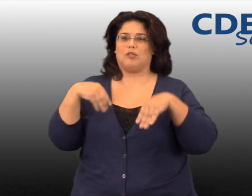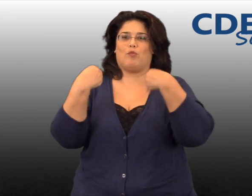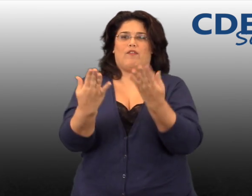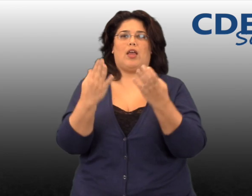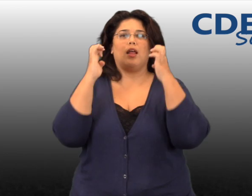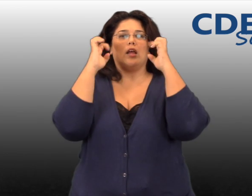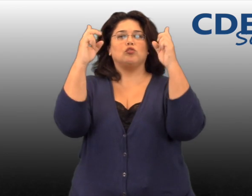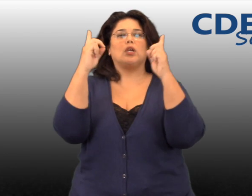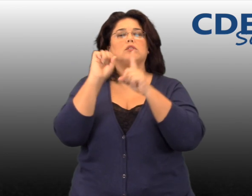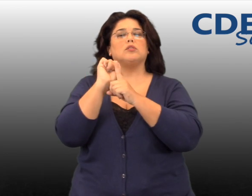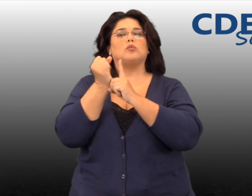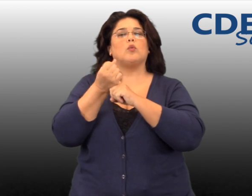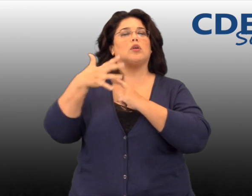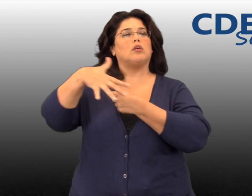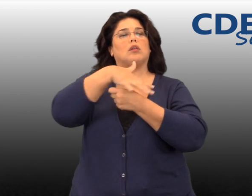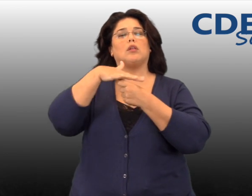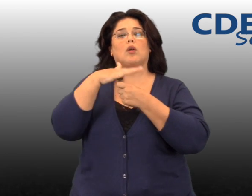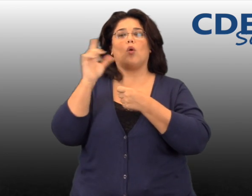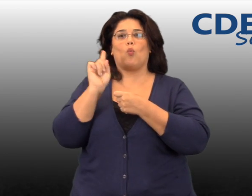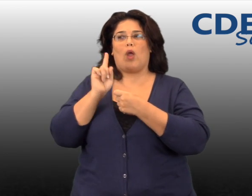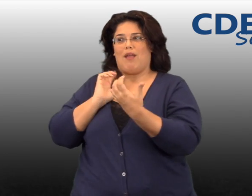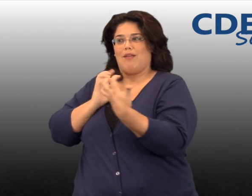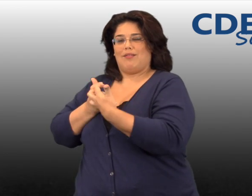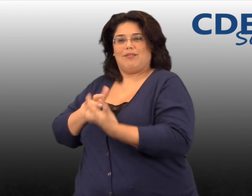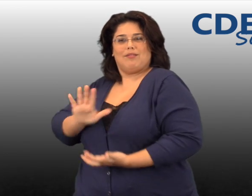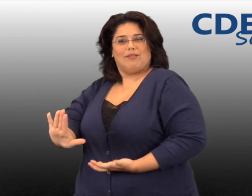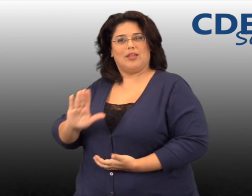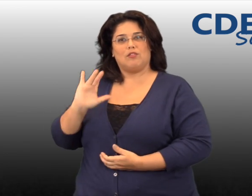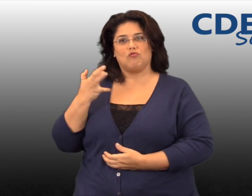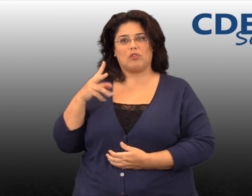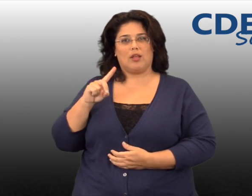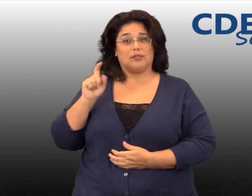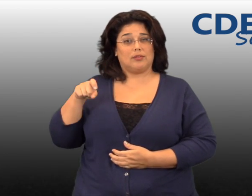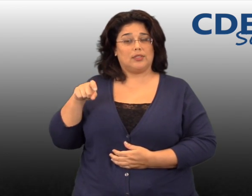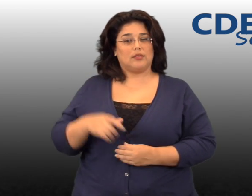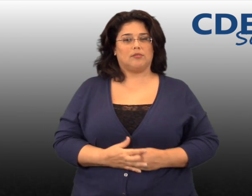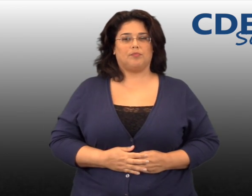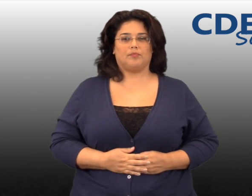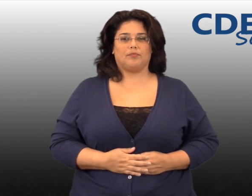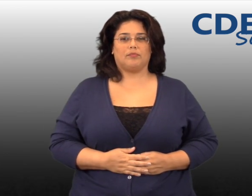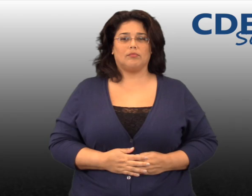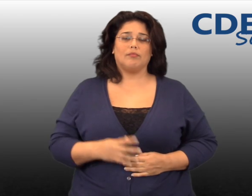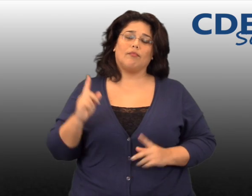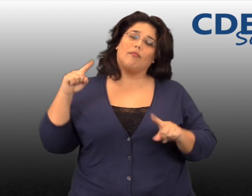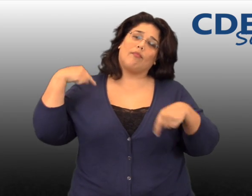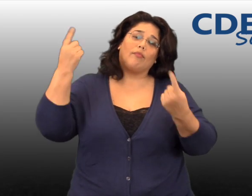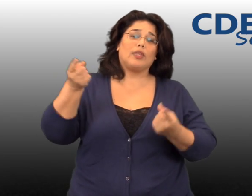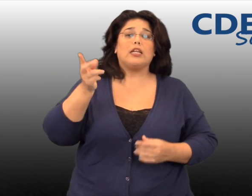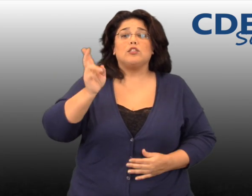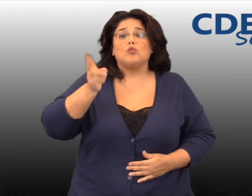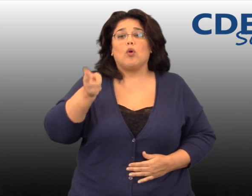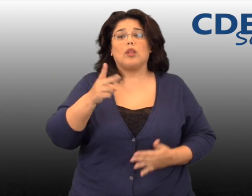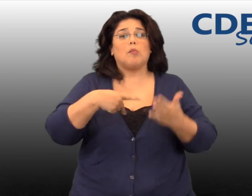LRE. LRE must provide an educational setting that meets the child’s needs.